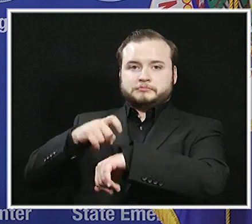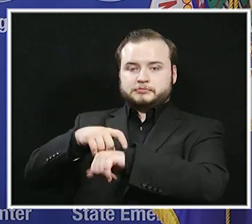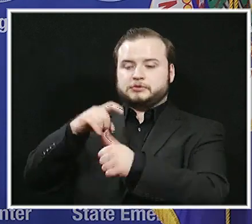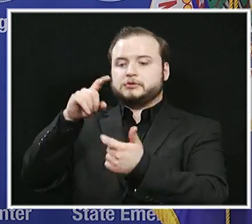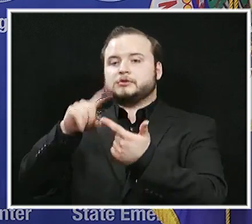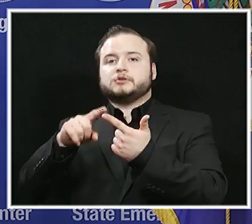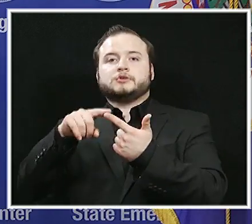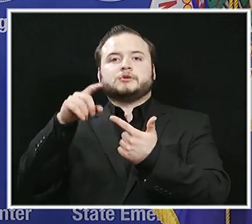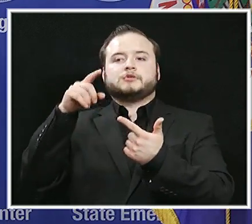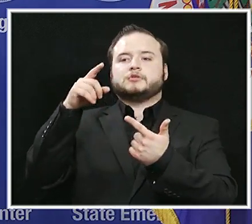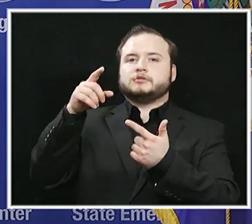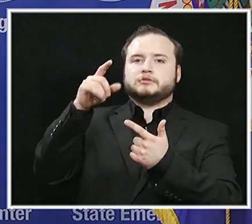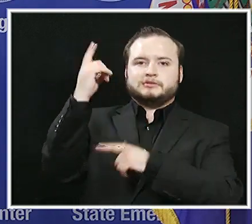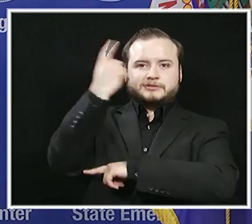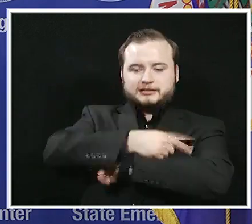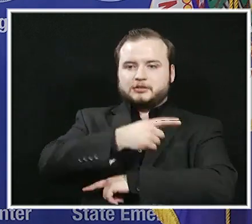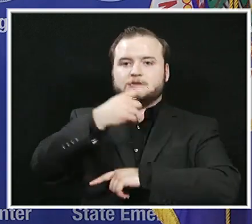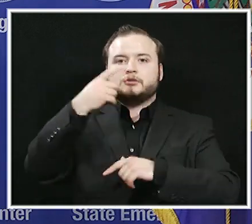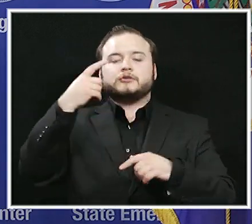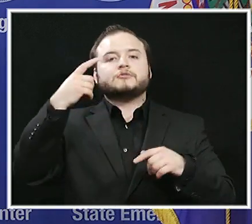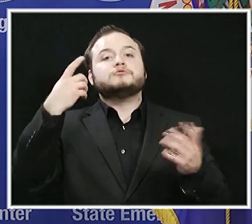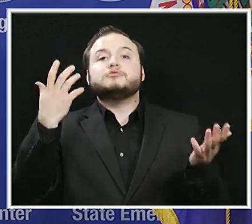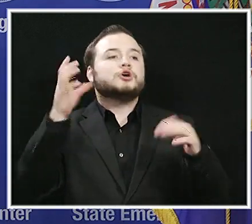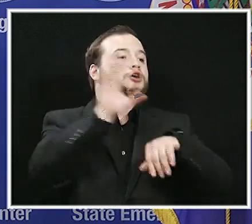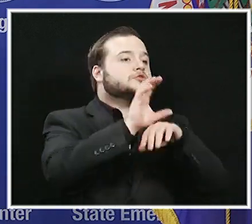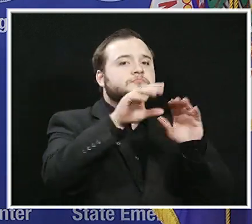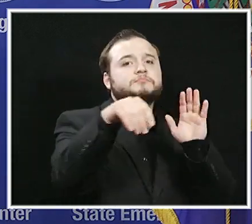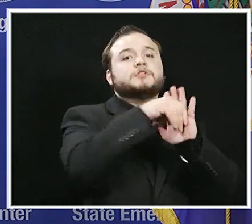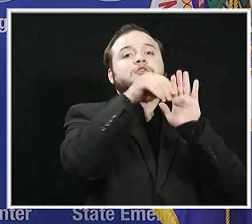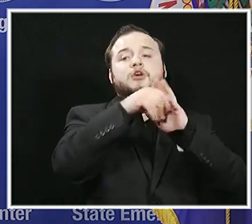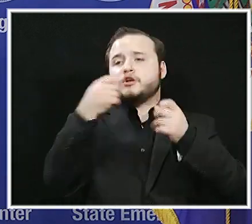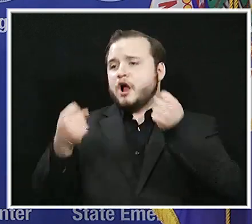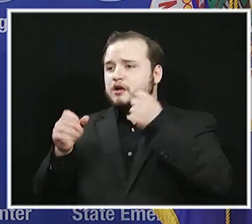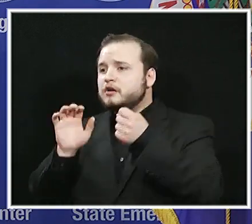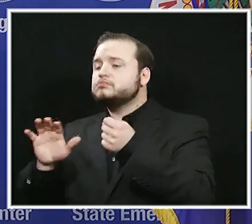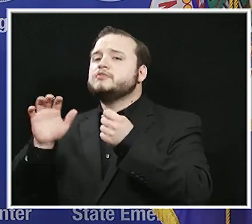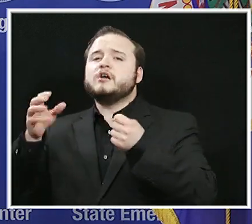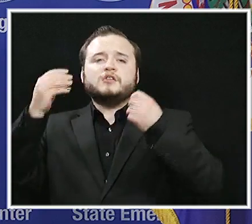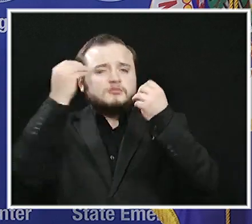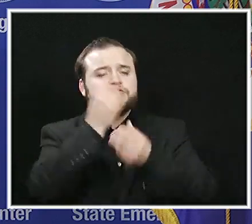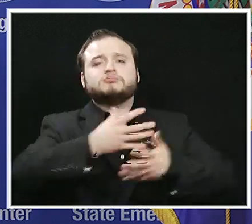could give you a date and say at 10:00 a.m. on May 19th we're going ring all the church bells and honk our